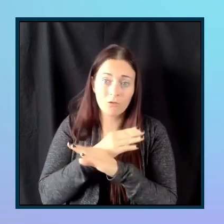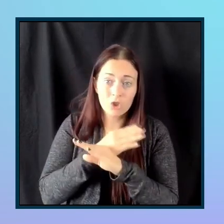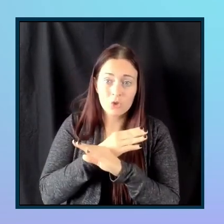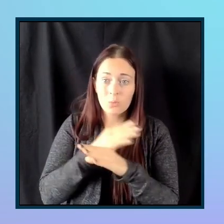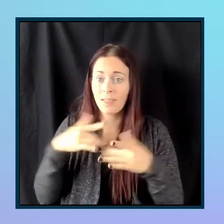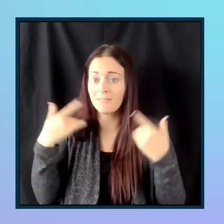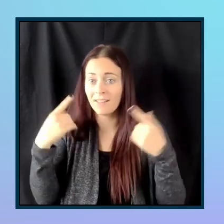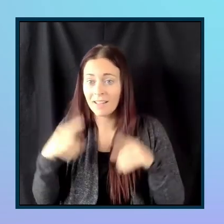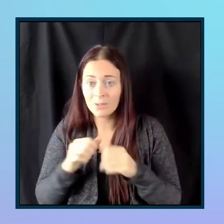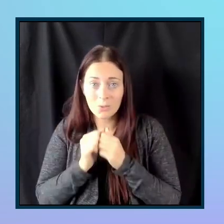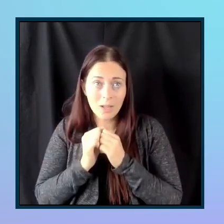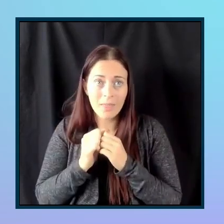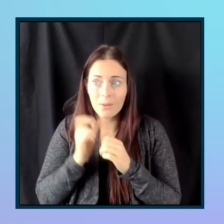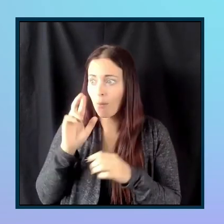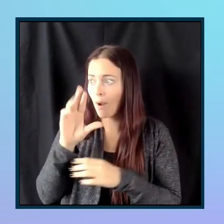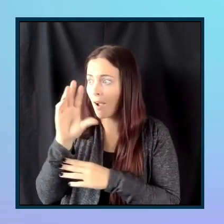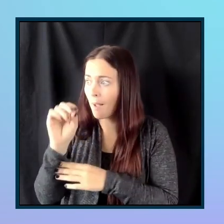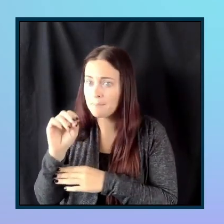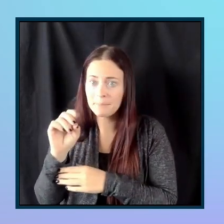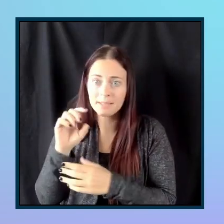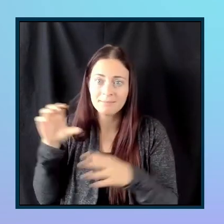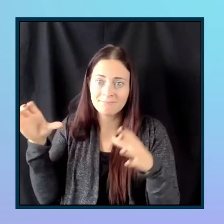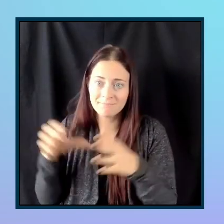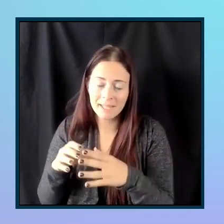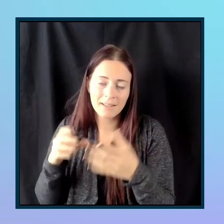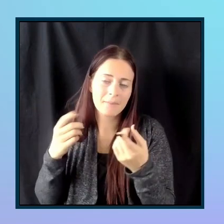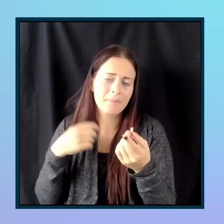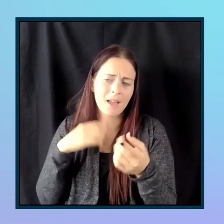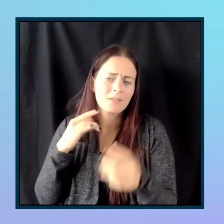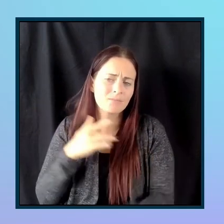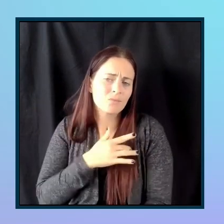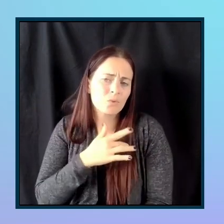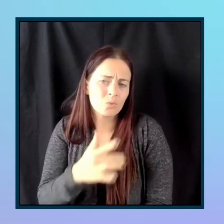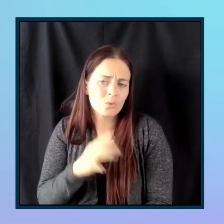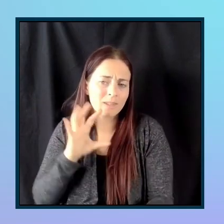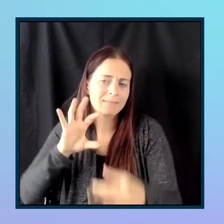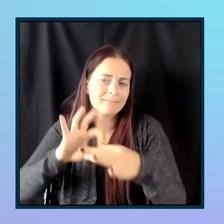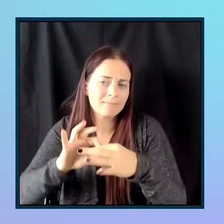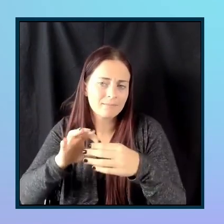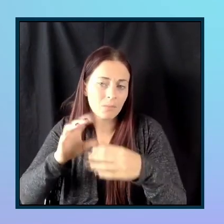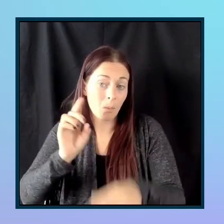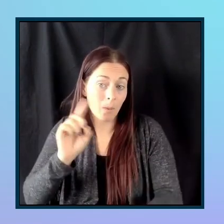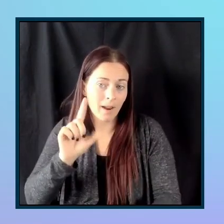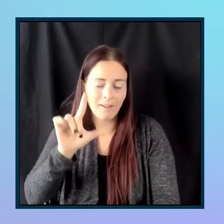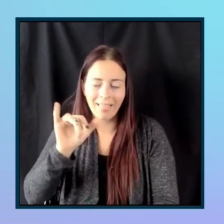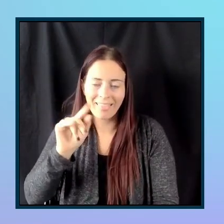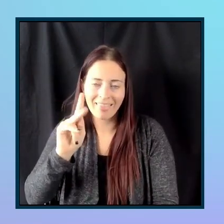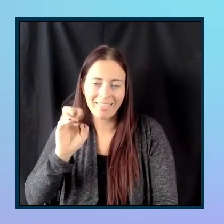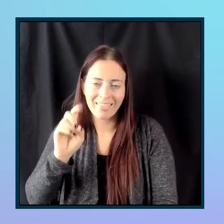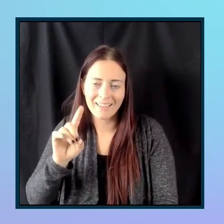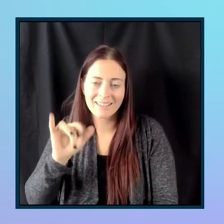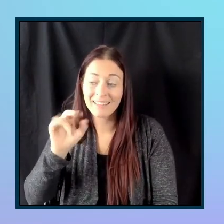and just reaching out. I usually connect on LinkedIn and say, "Hey, I really enjoyed this."